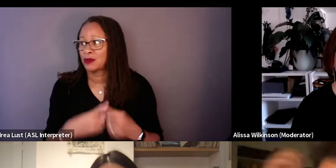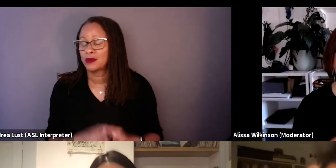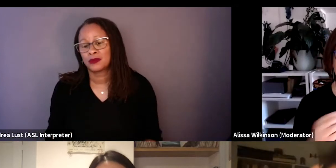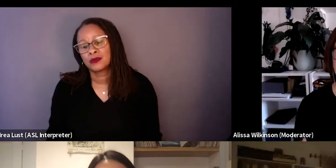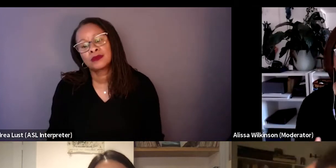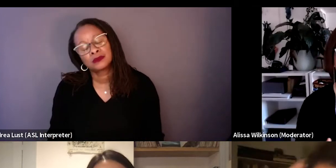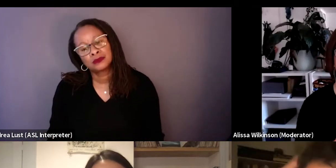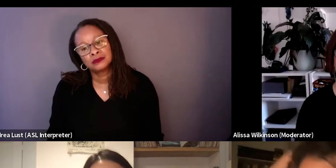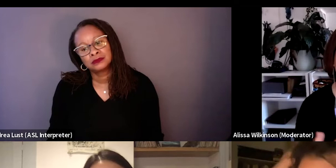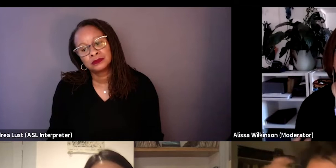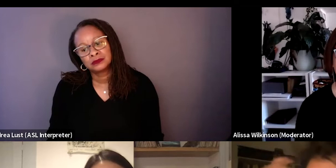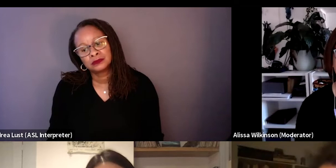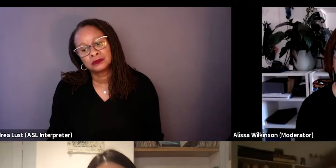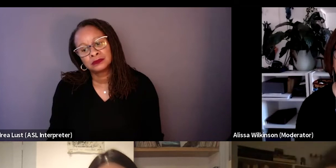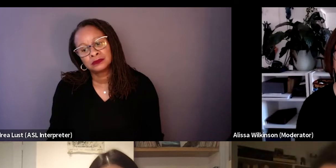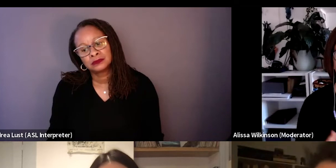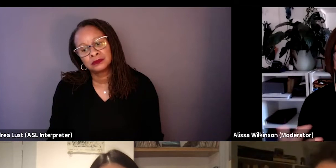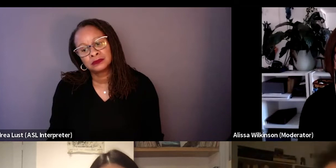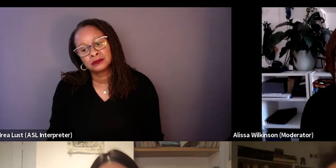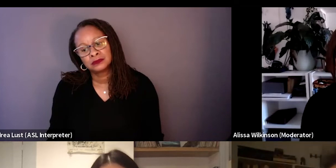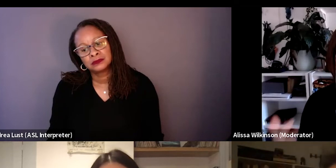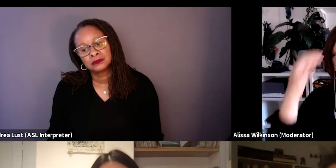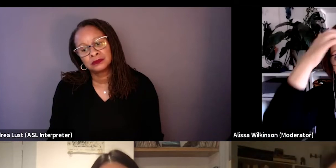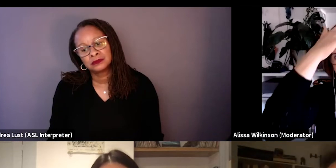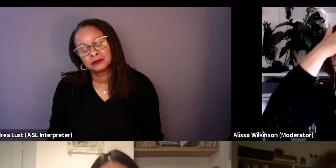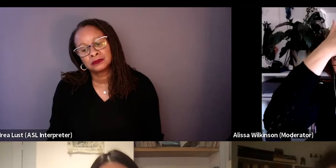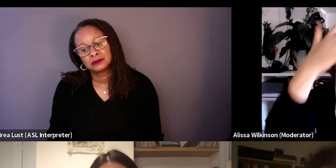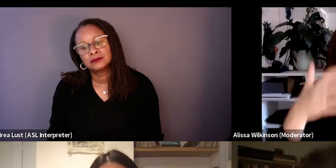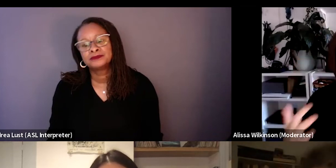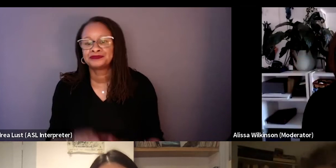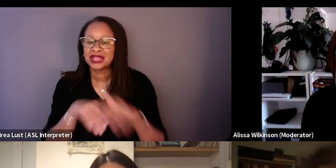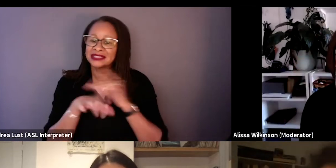access to Taliban leaders. That seems